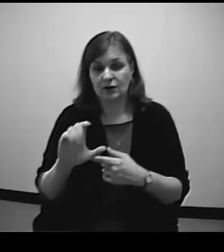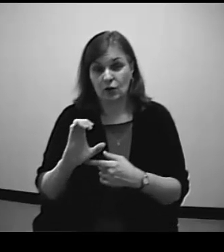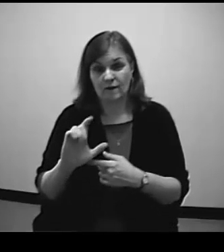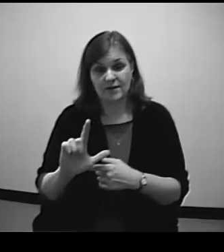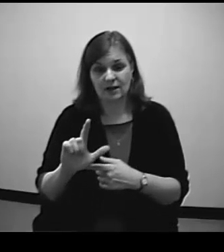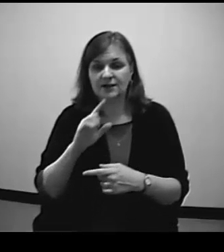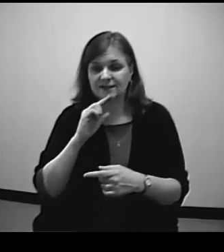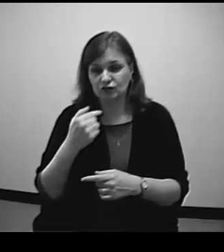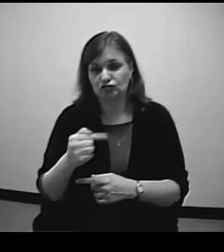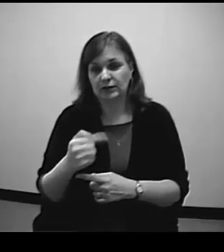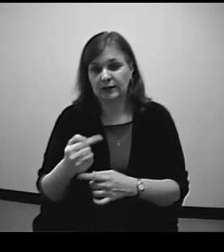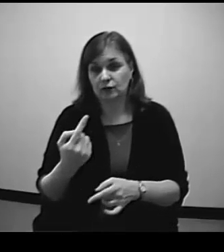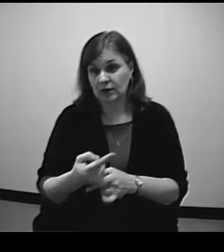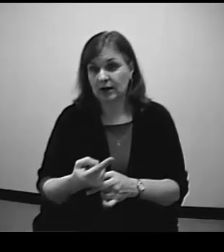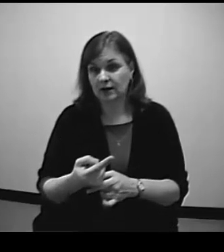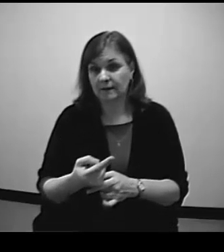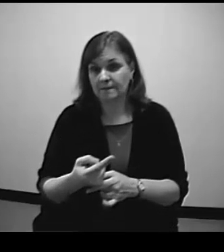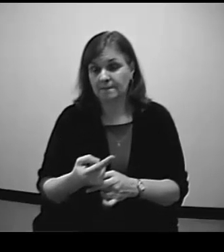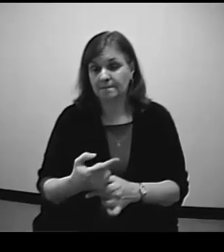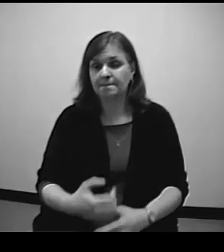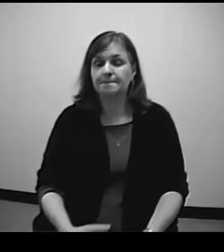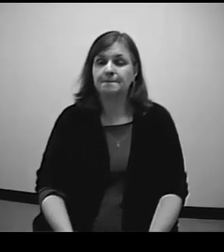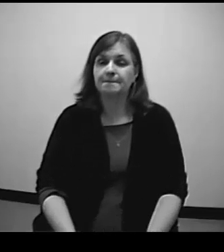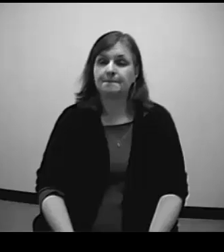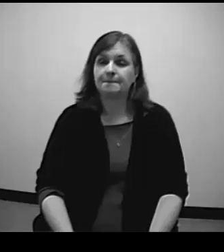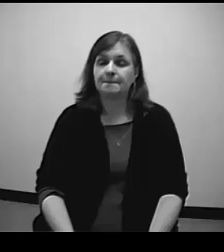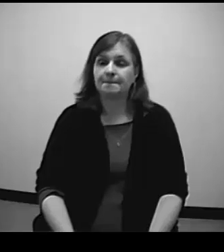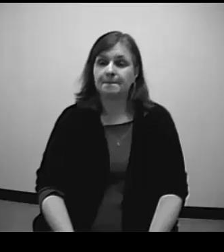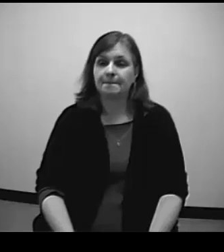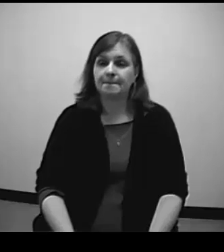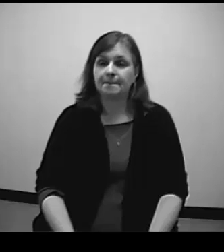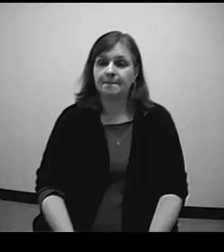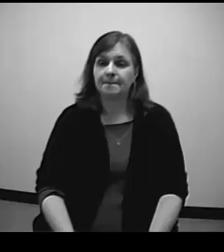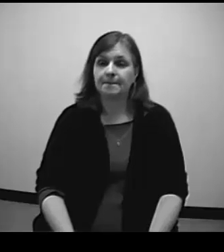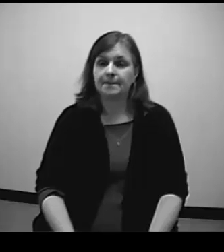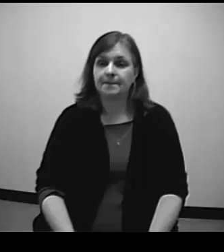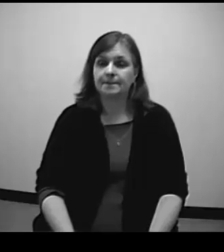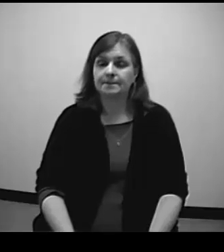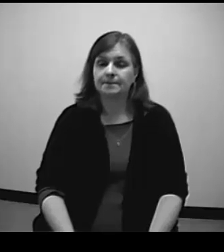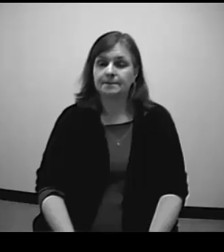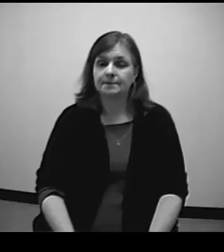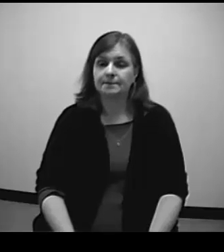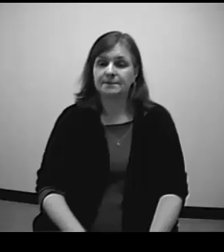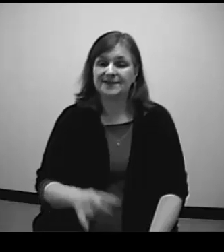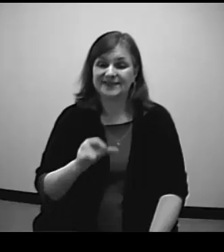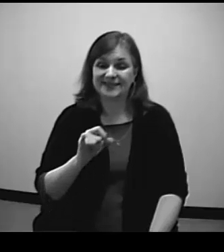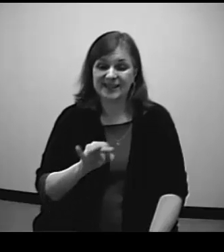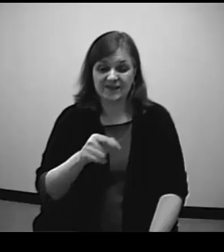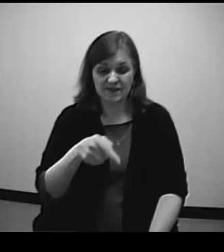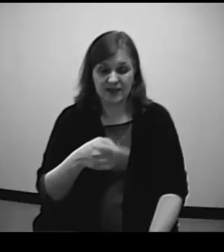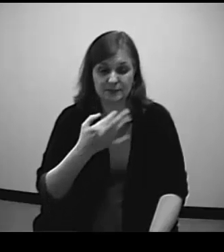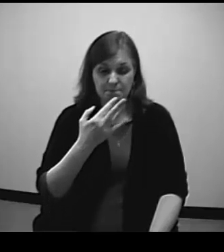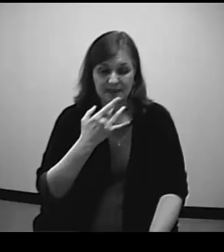then -- green -- right? if a pigment is green